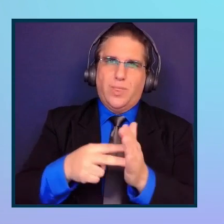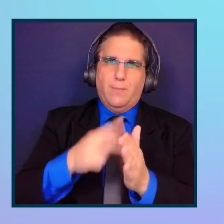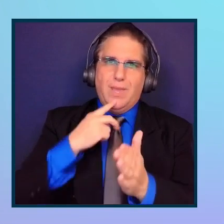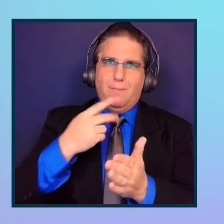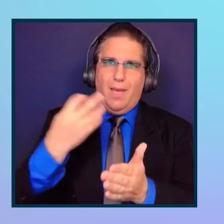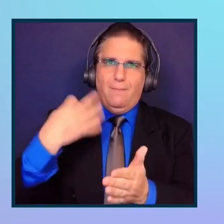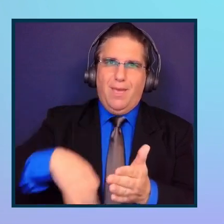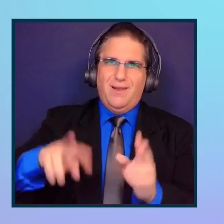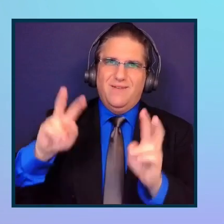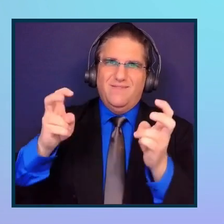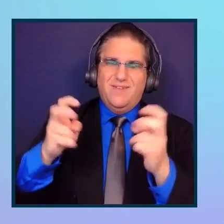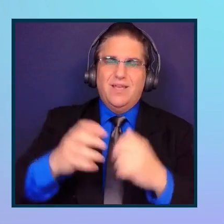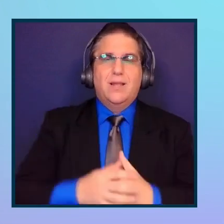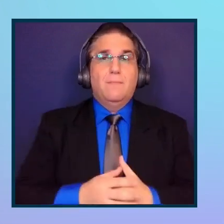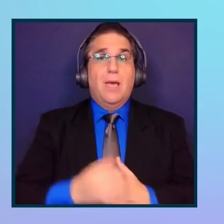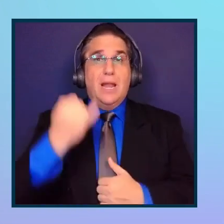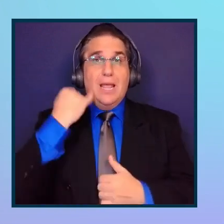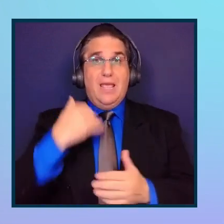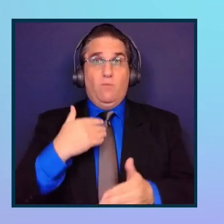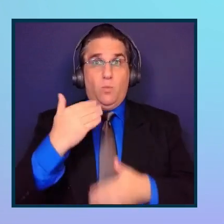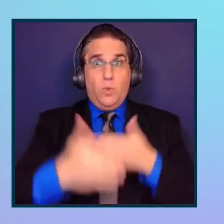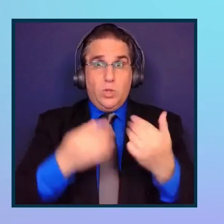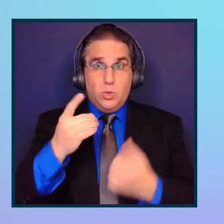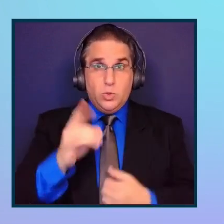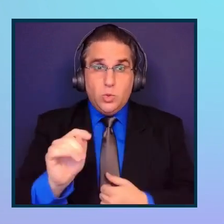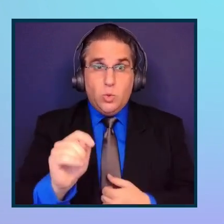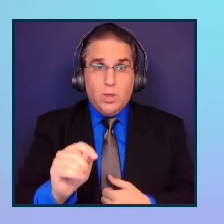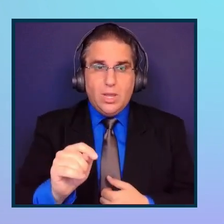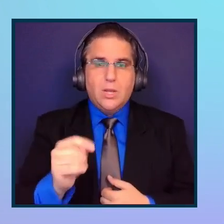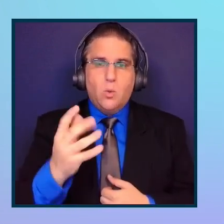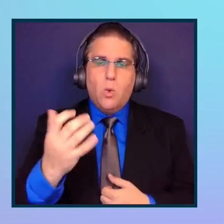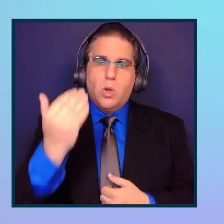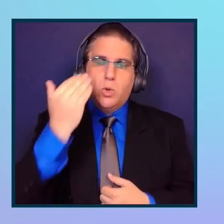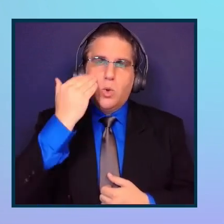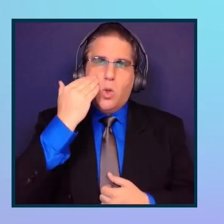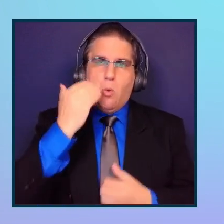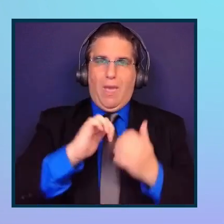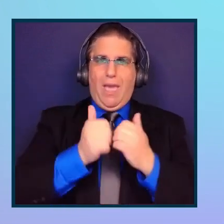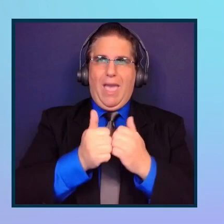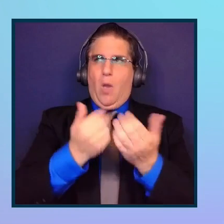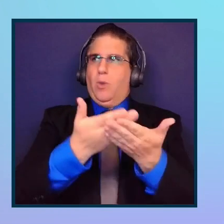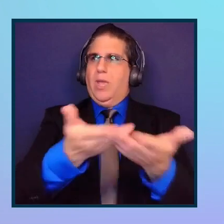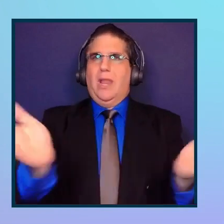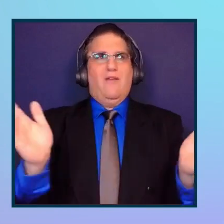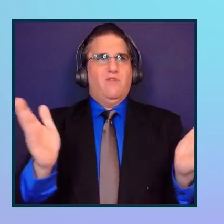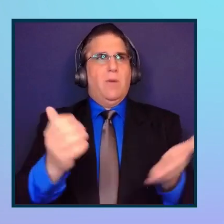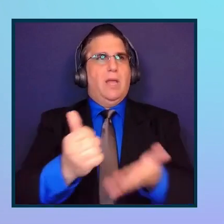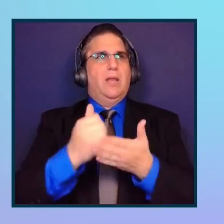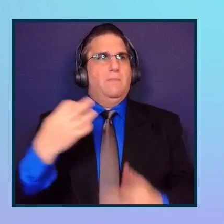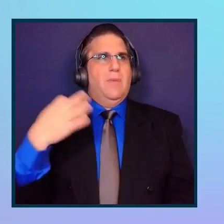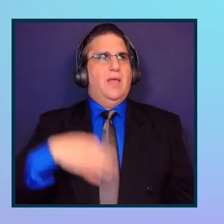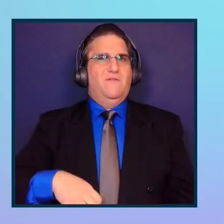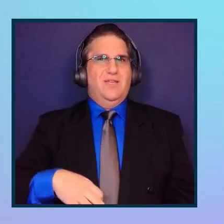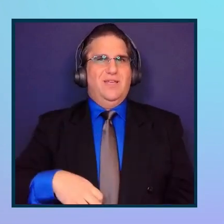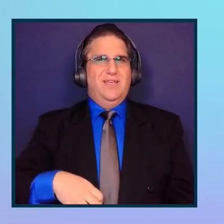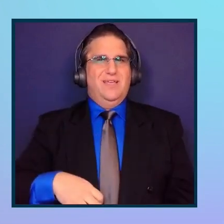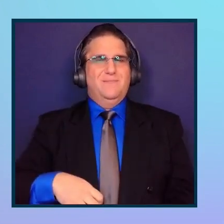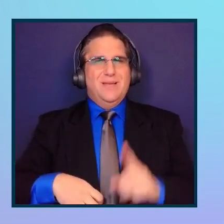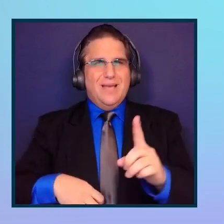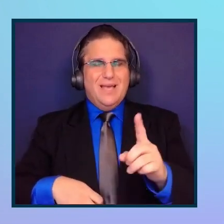okay, how are we actually going to make everyone benefit? And so after it has been announced as this product that was created for a disabled person,